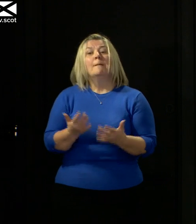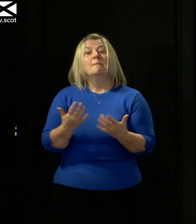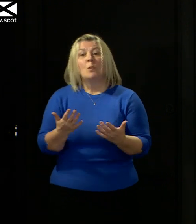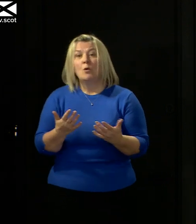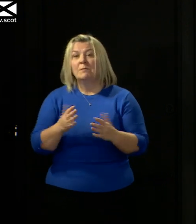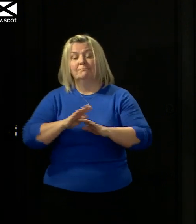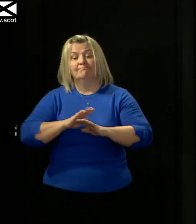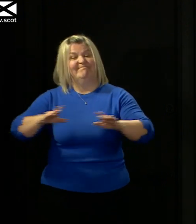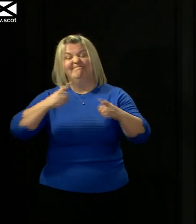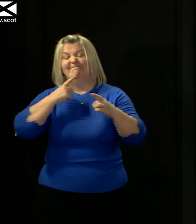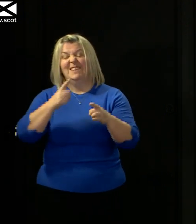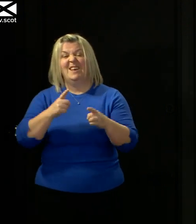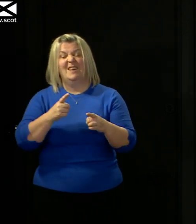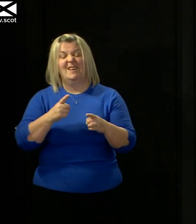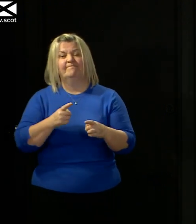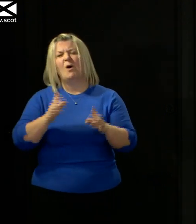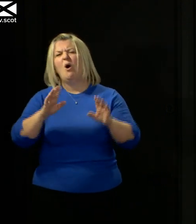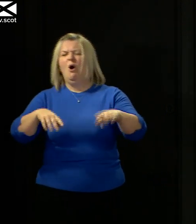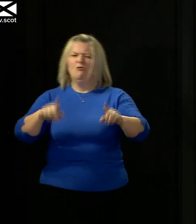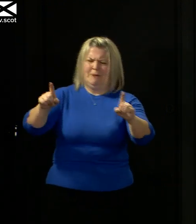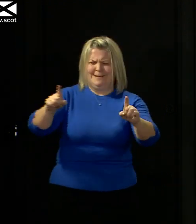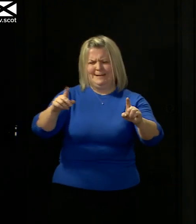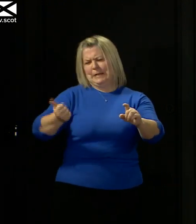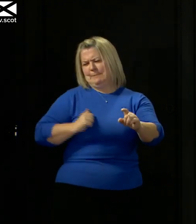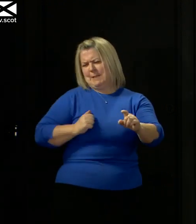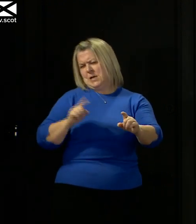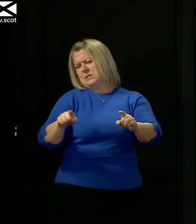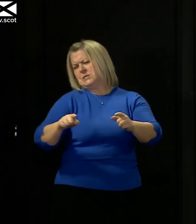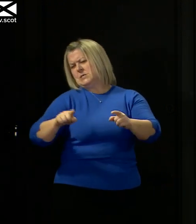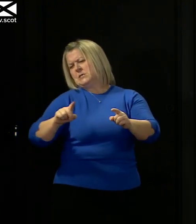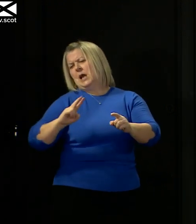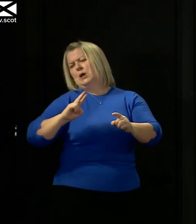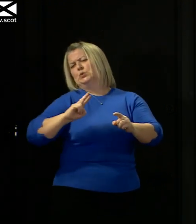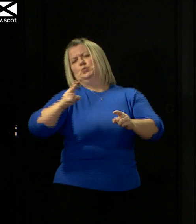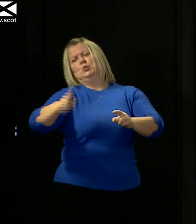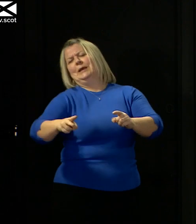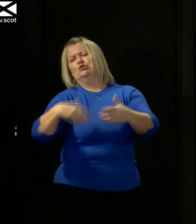and see give a date on which these particular restrictions may be relaxed